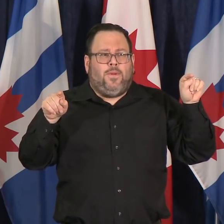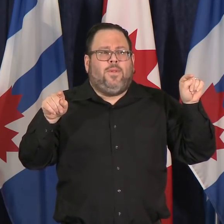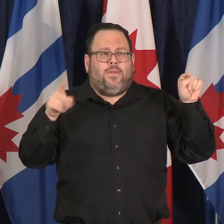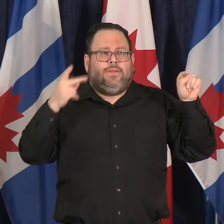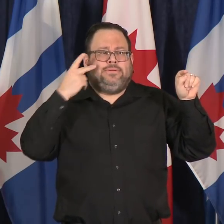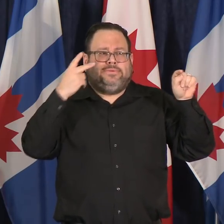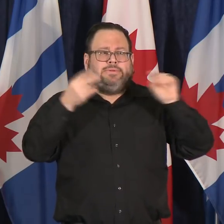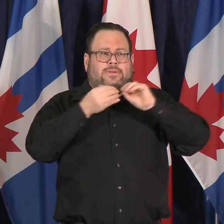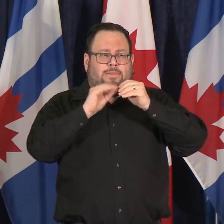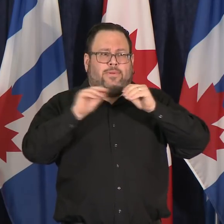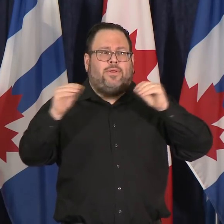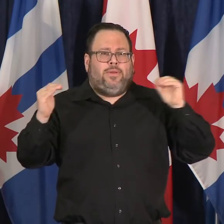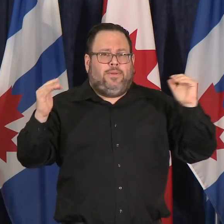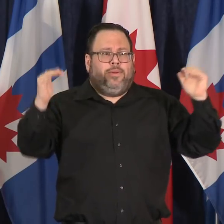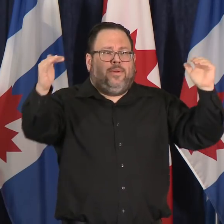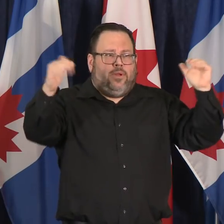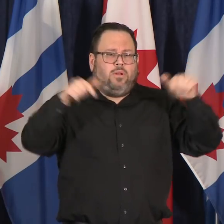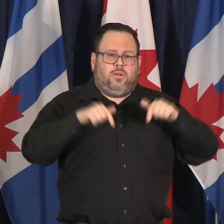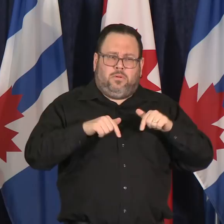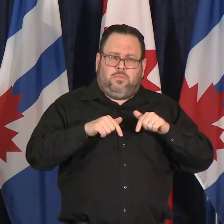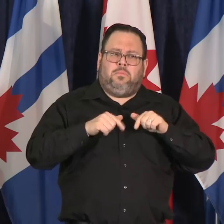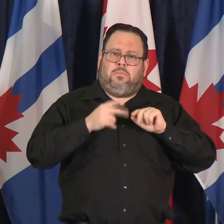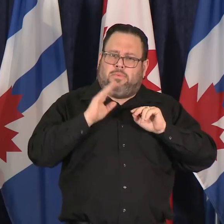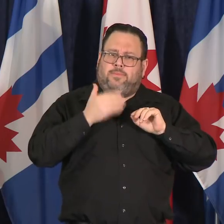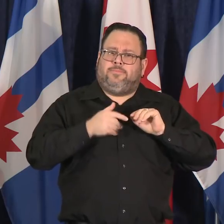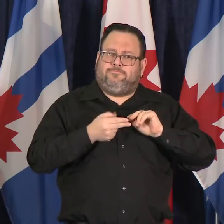cases diagnosed in the last week week-and-a-half first